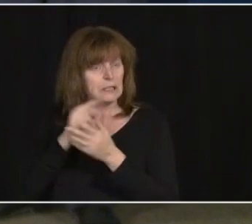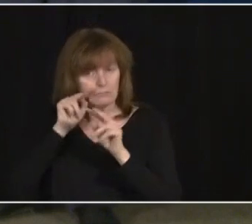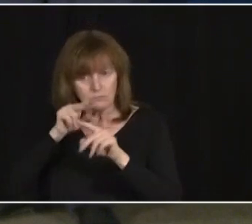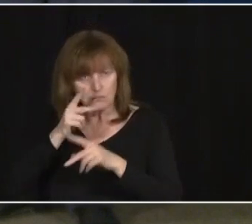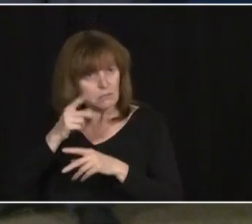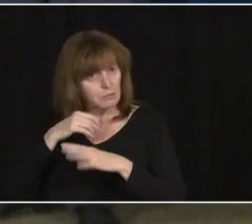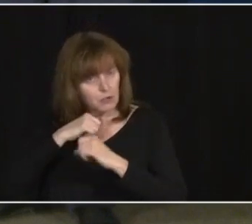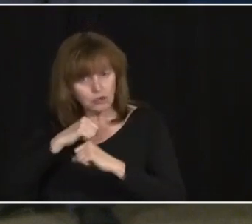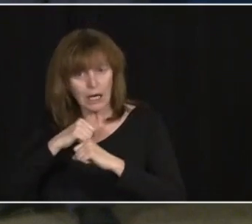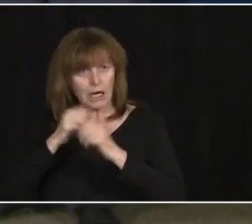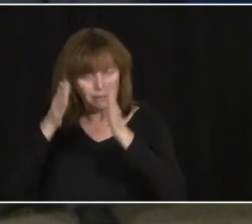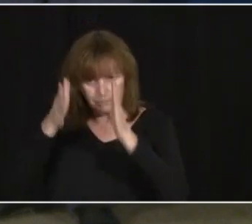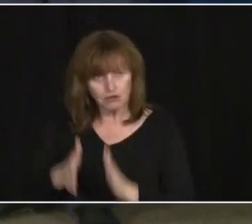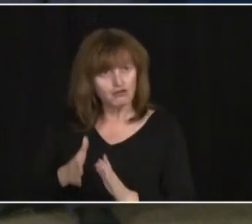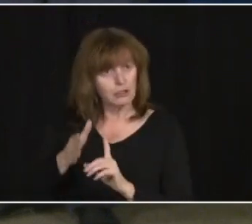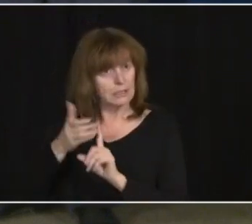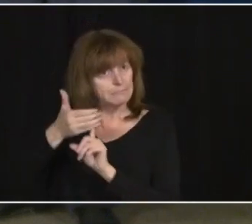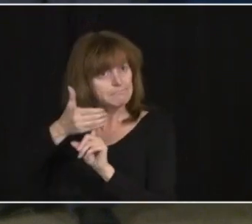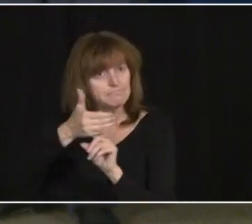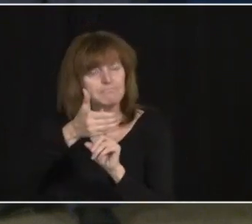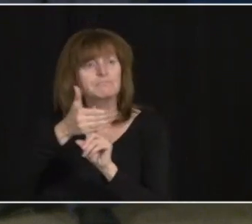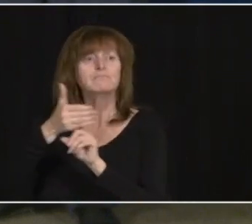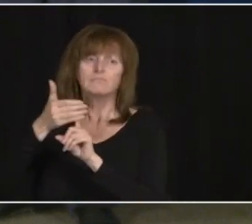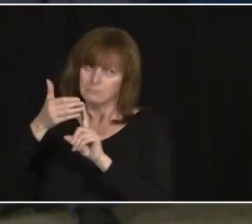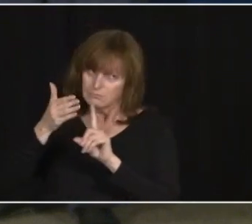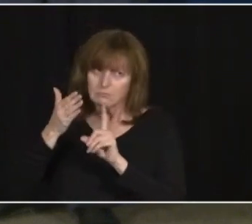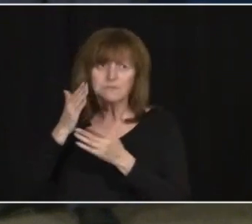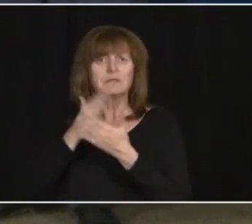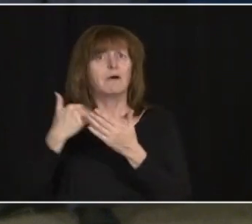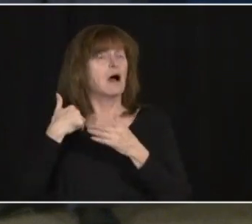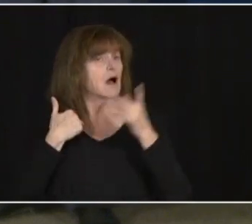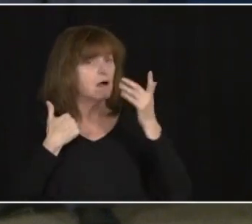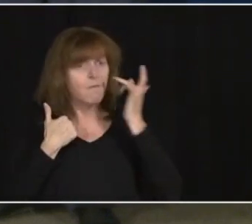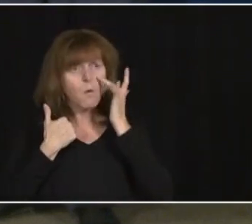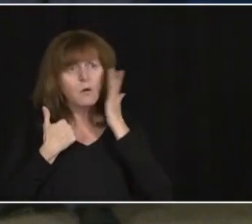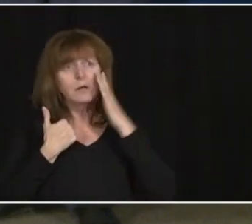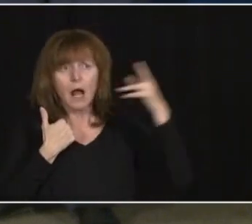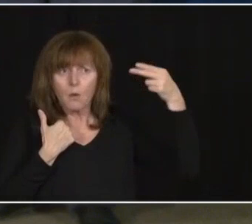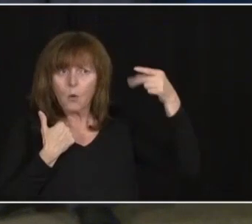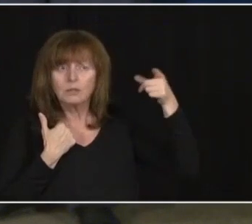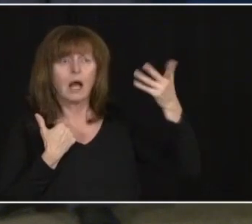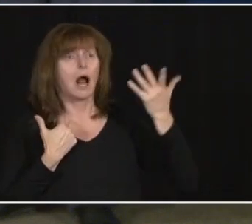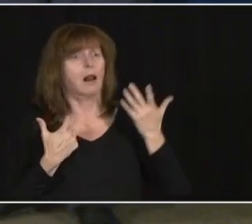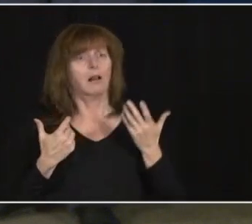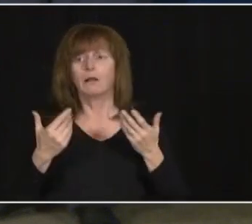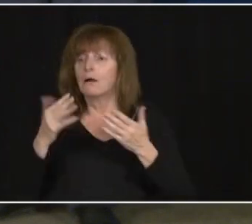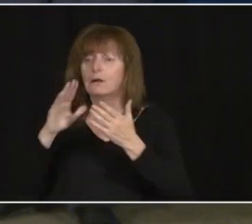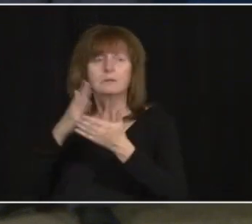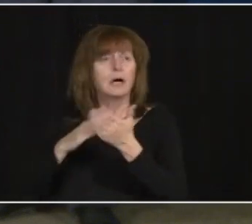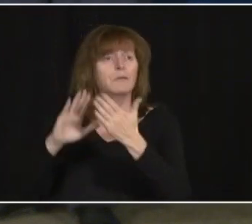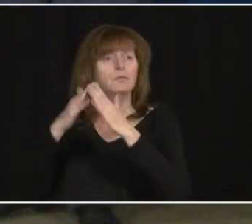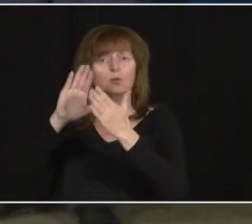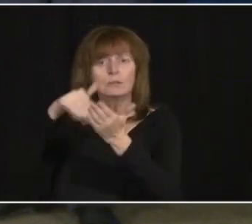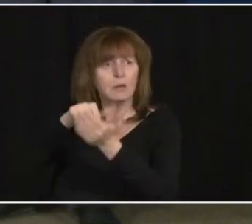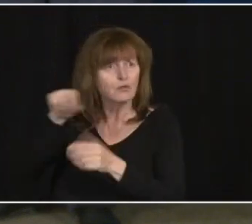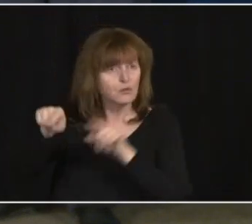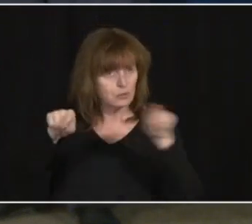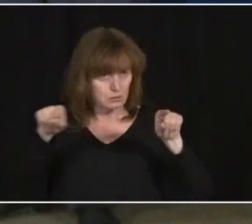hotels being rented. In other places it's community centers in other areas but every person with COVID-19 deserves to be treated and deserves to